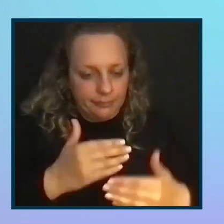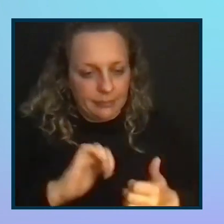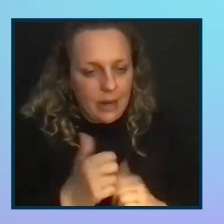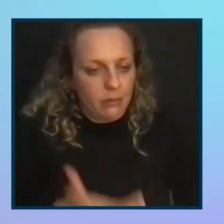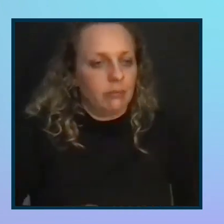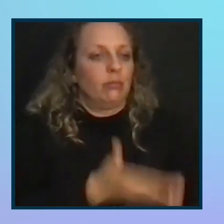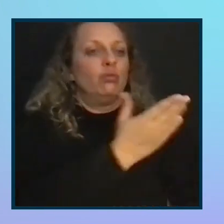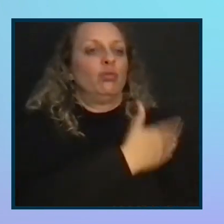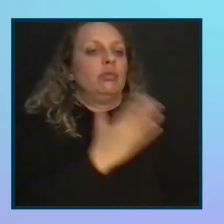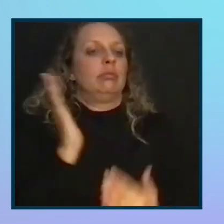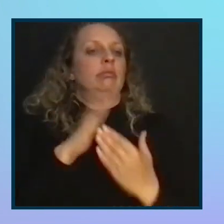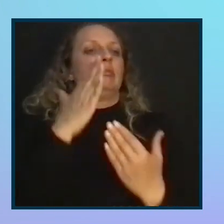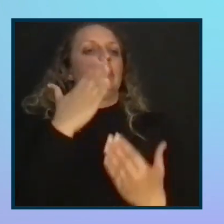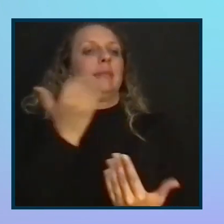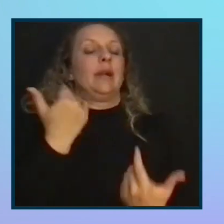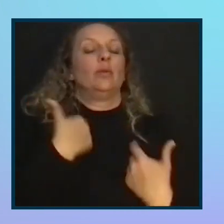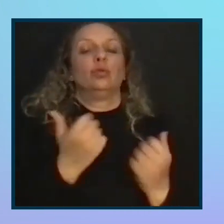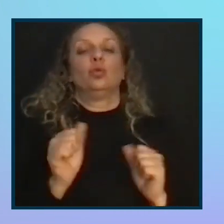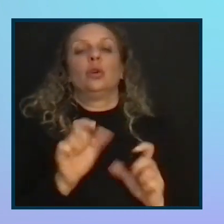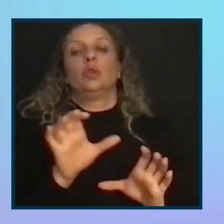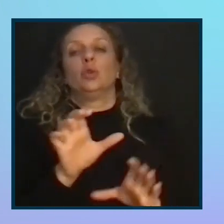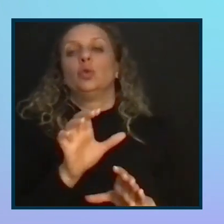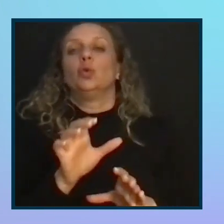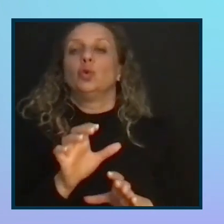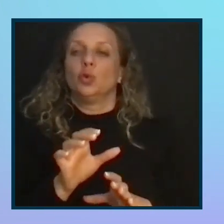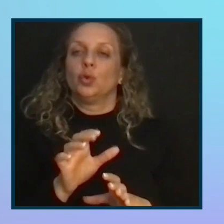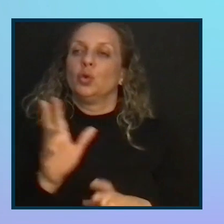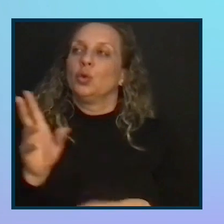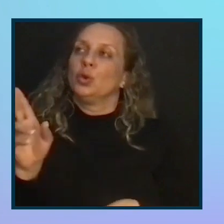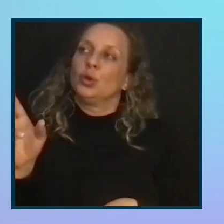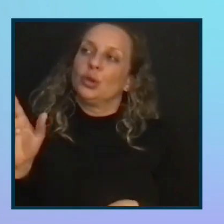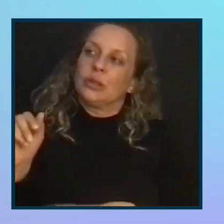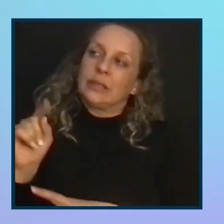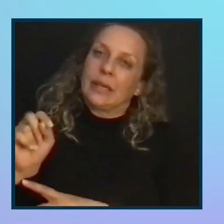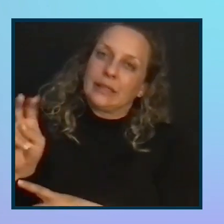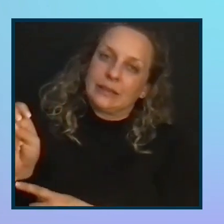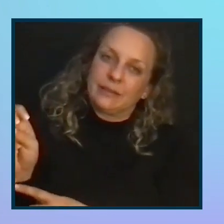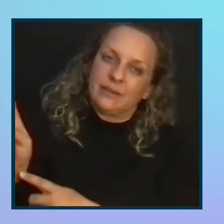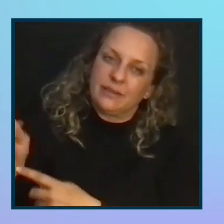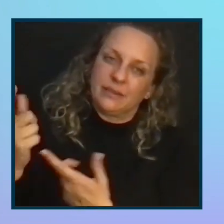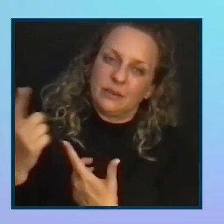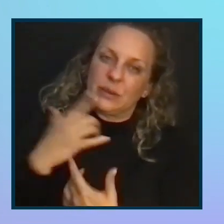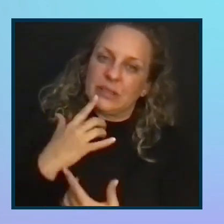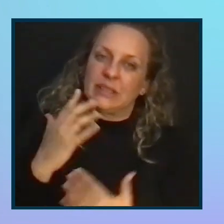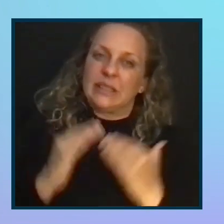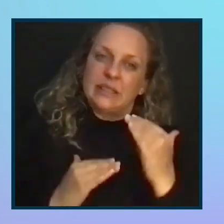So we do try and do native where possible, but if native falls short by considerable margin